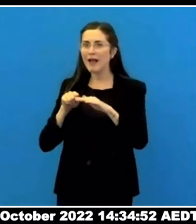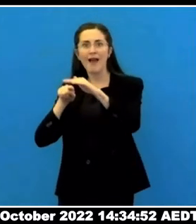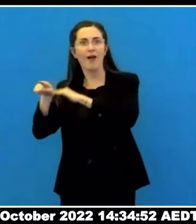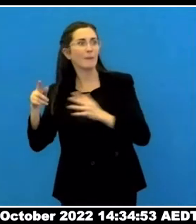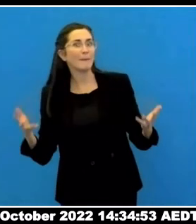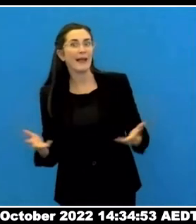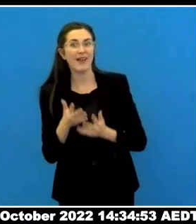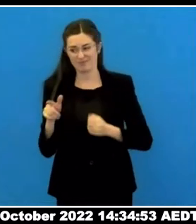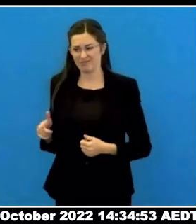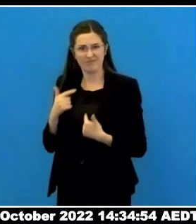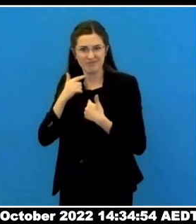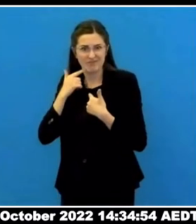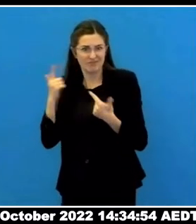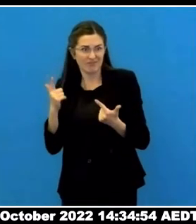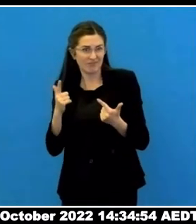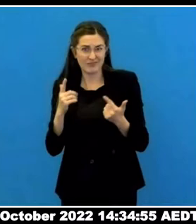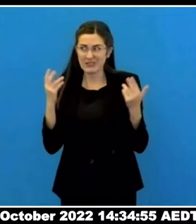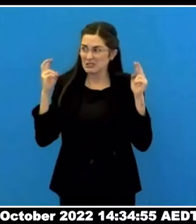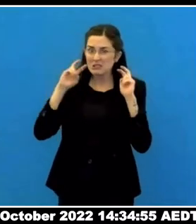She doesn't care what time it is.